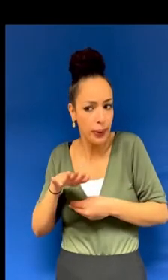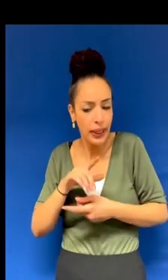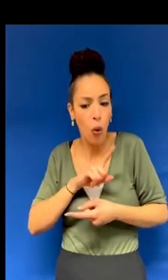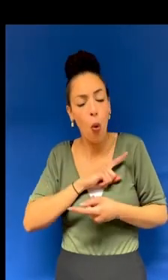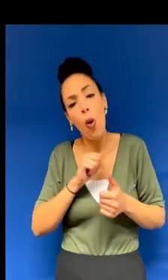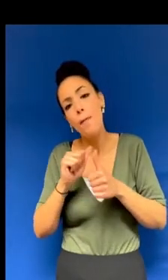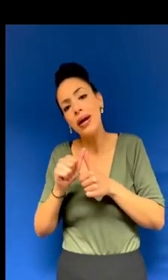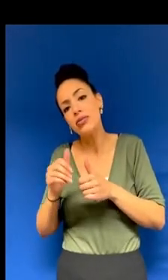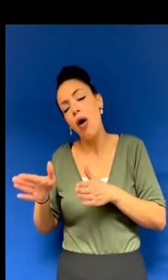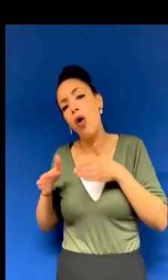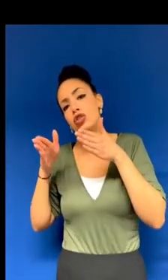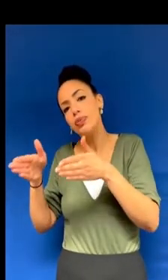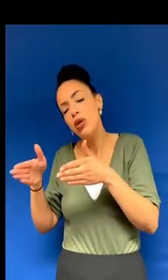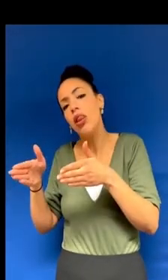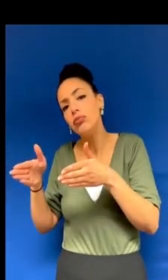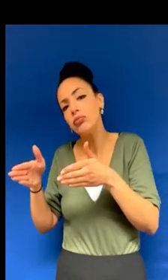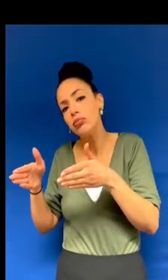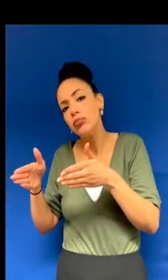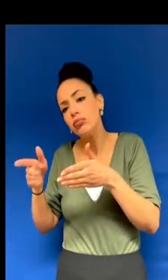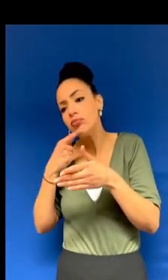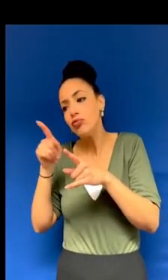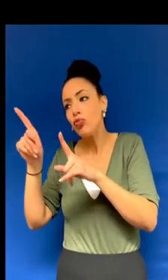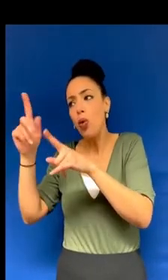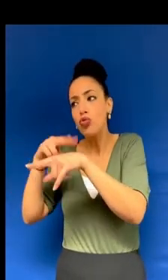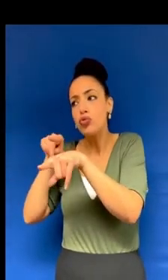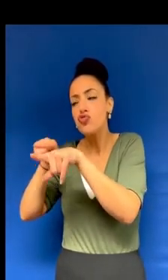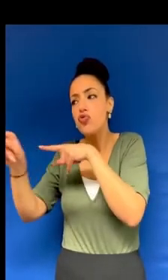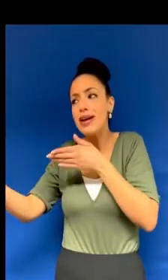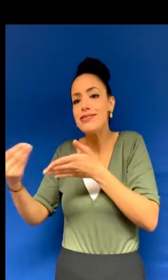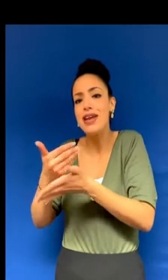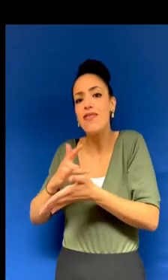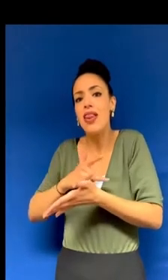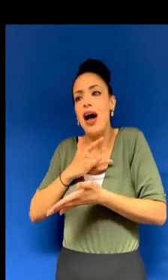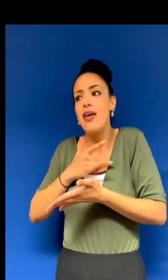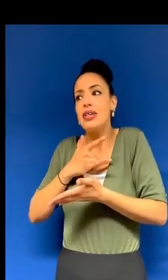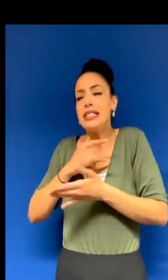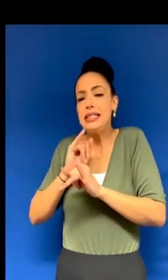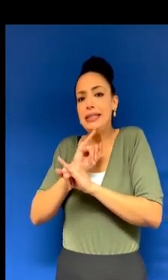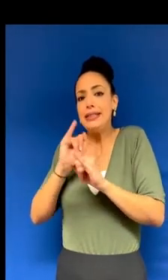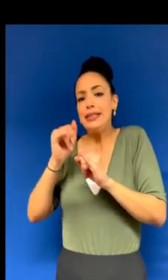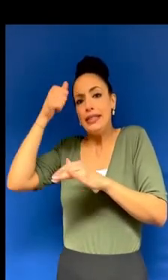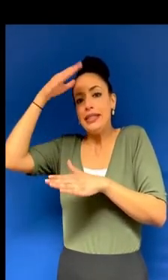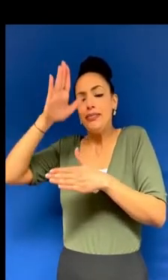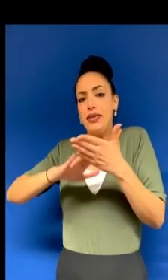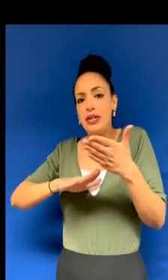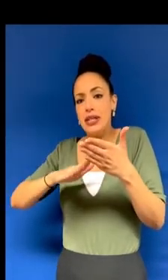the very complex morality around, "is it better to die at home with your family, or is it better to